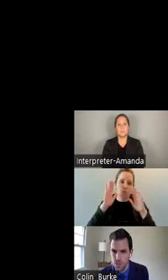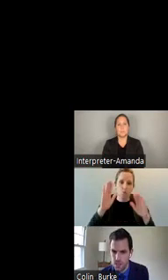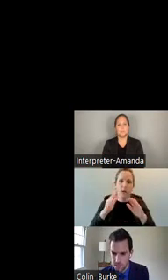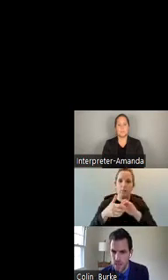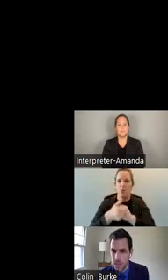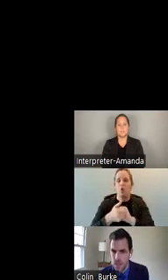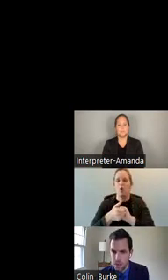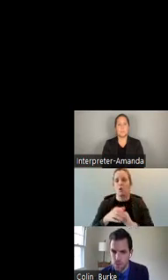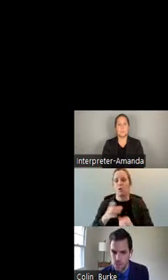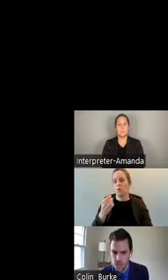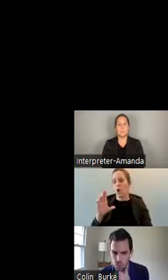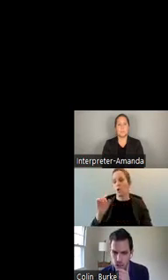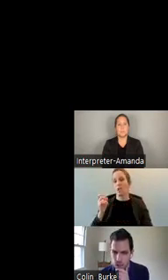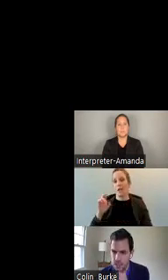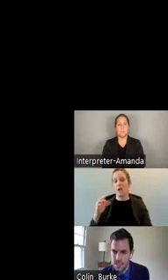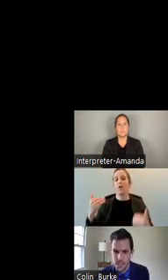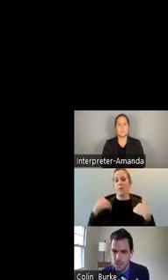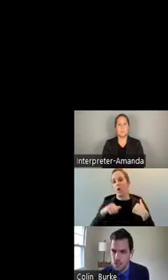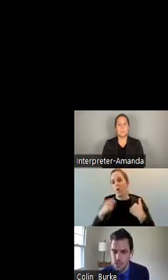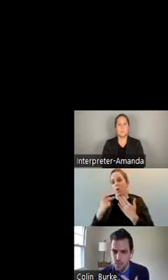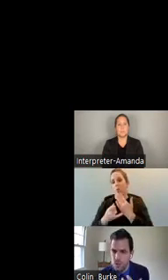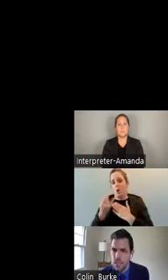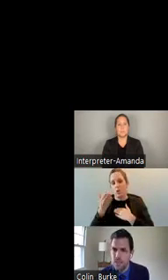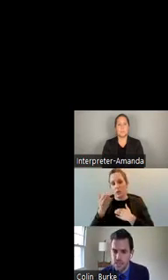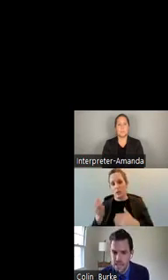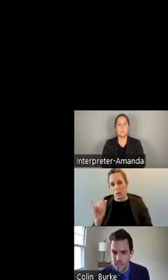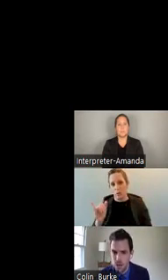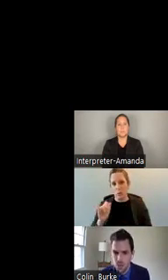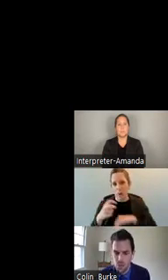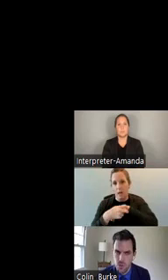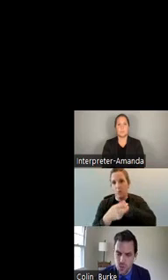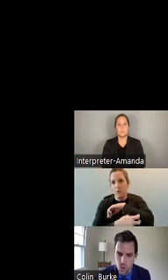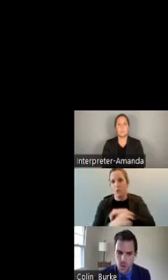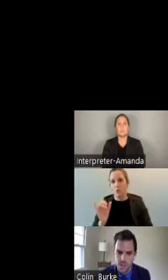projects at Bridge as well and this has been just a really fantastic partner ownership we're so